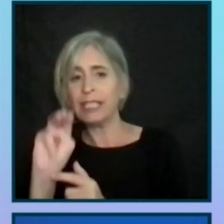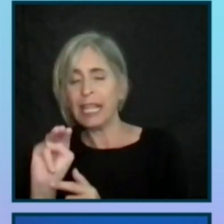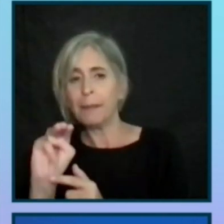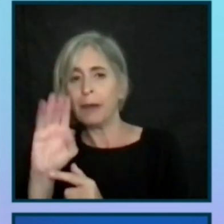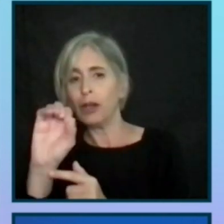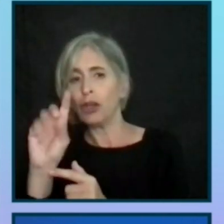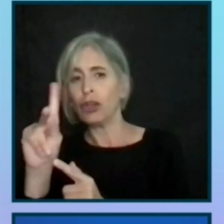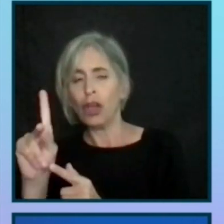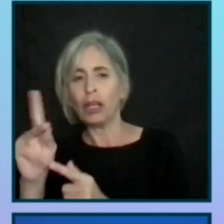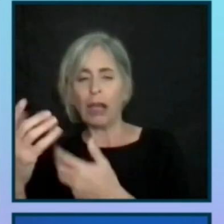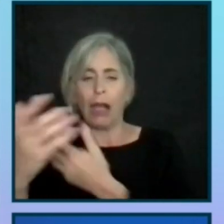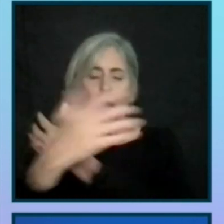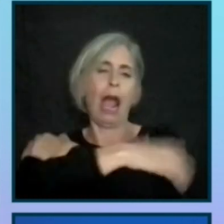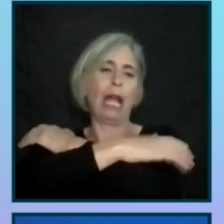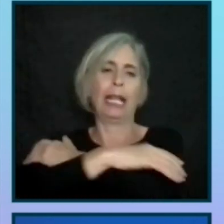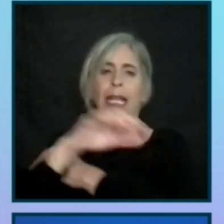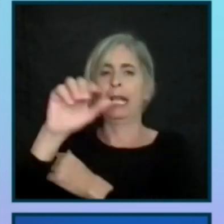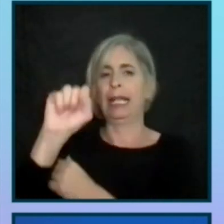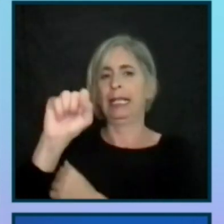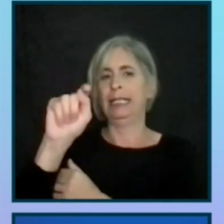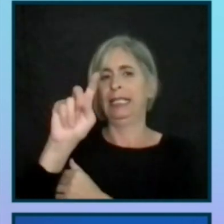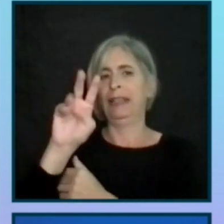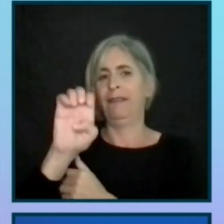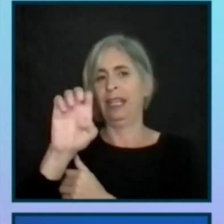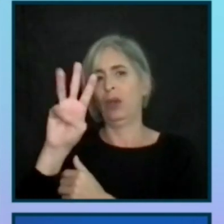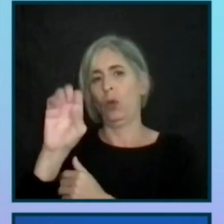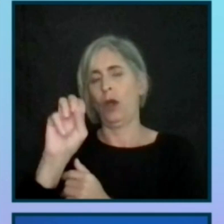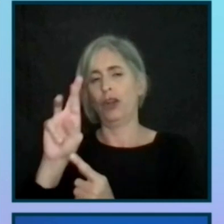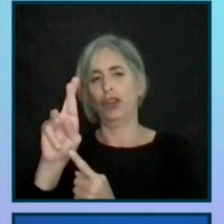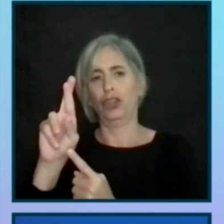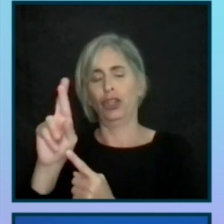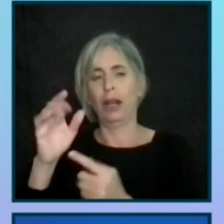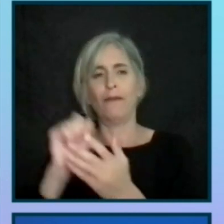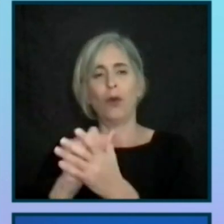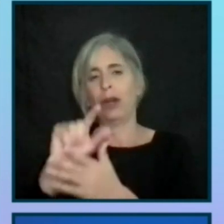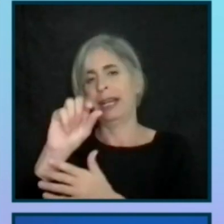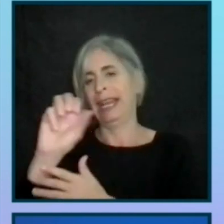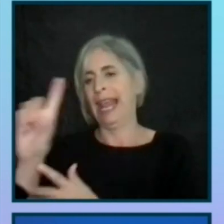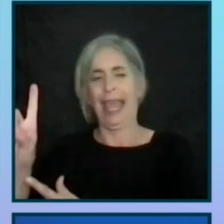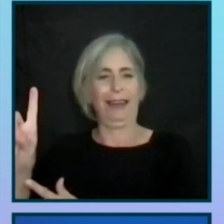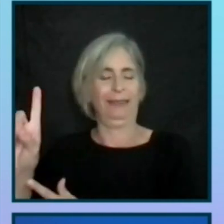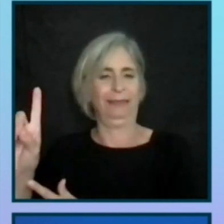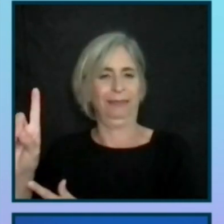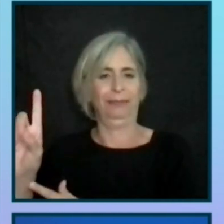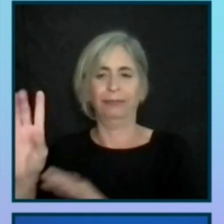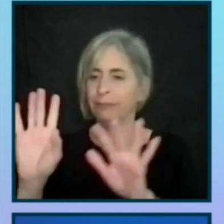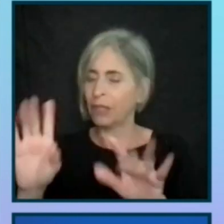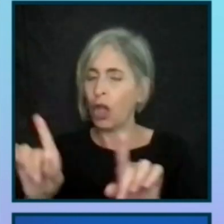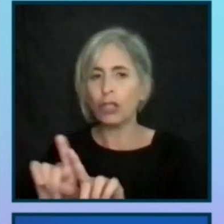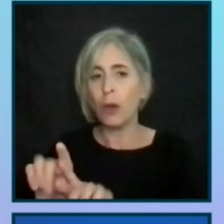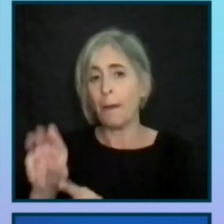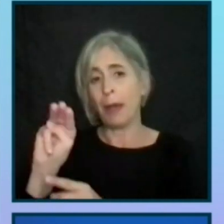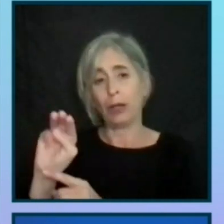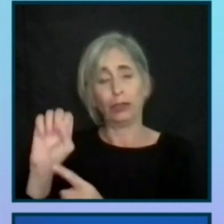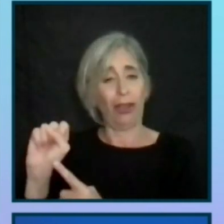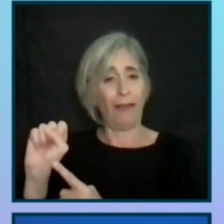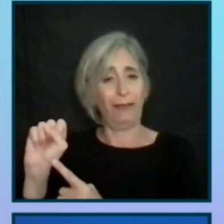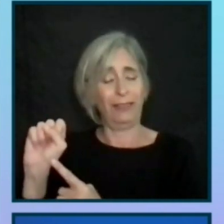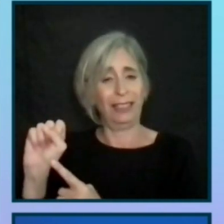who did a concert on the Apple Campus for GAAD. Not to be outdone Microsoft one year, they had a seminal moment